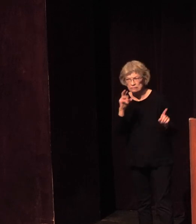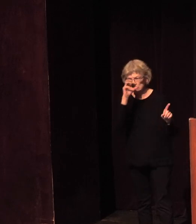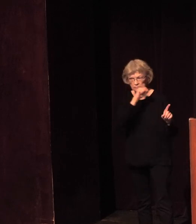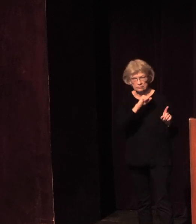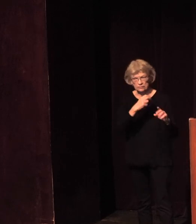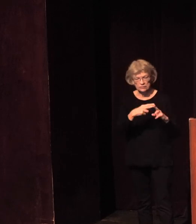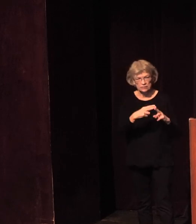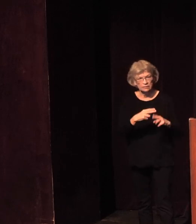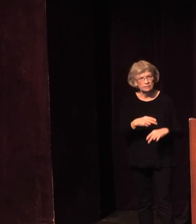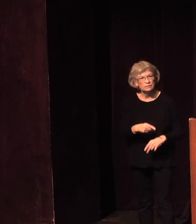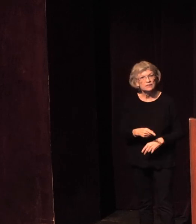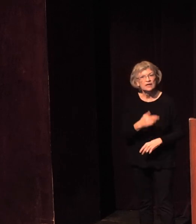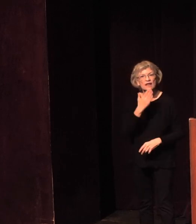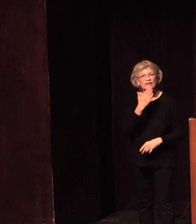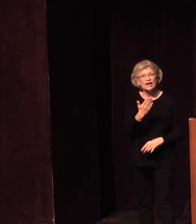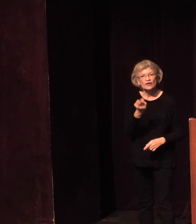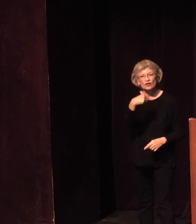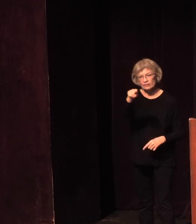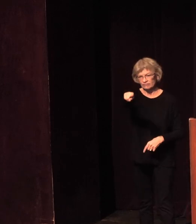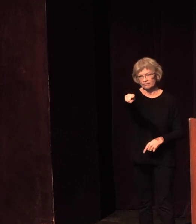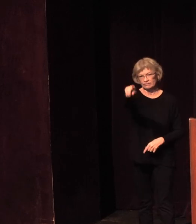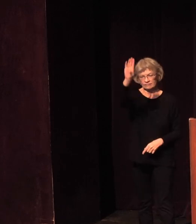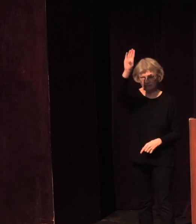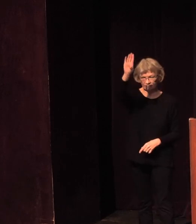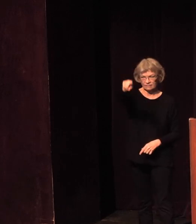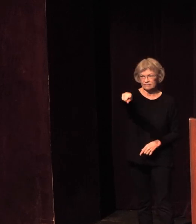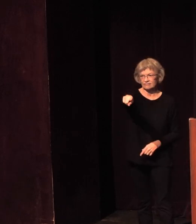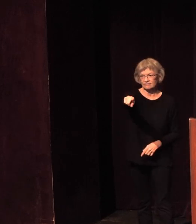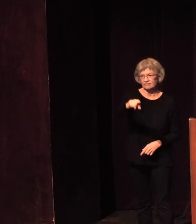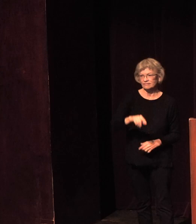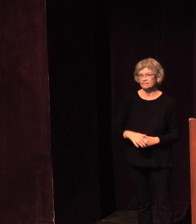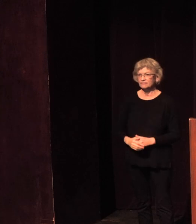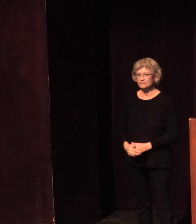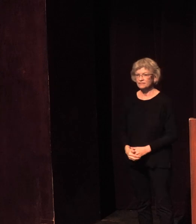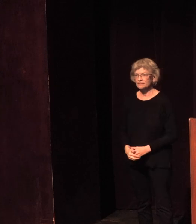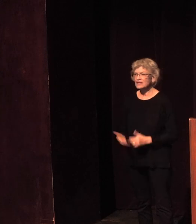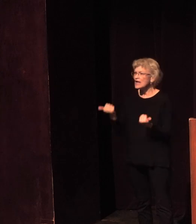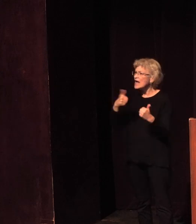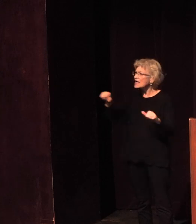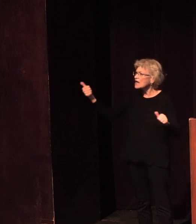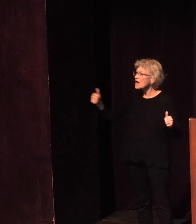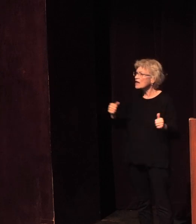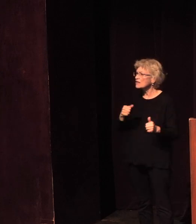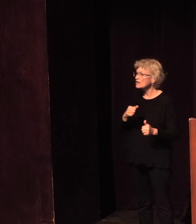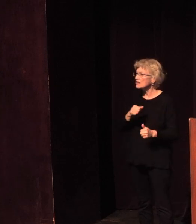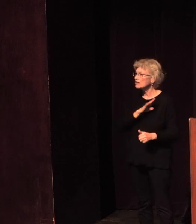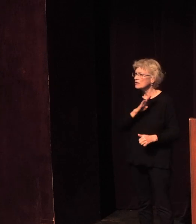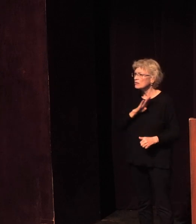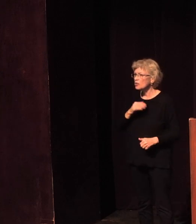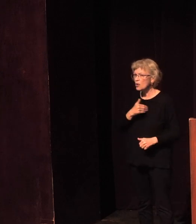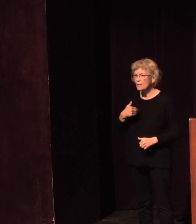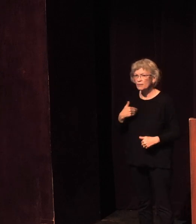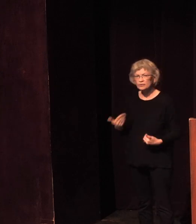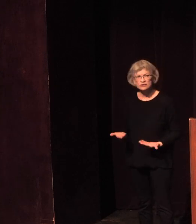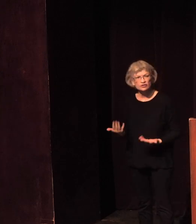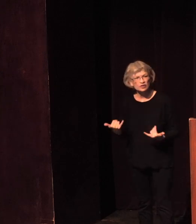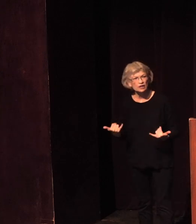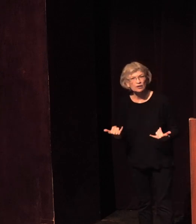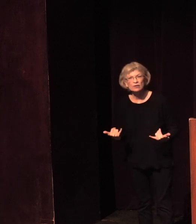Thank you, very much. And I see Dr. Peter Haslund here. Thank you for coming.